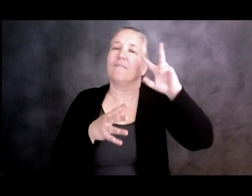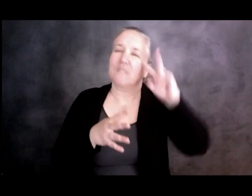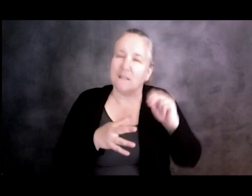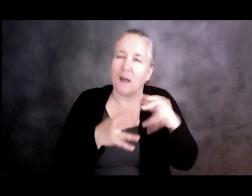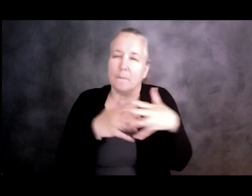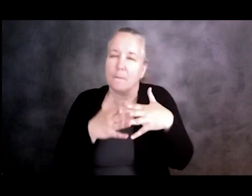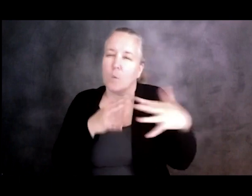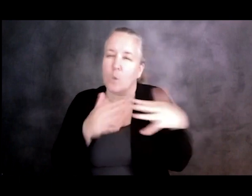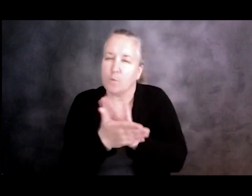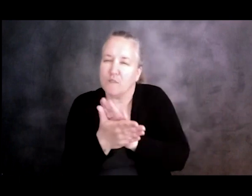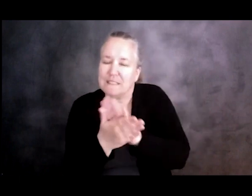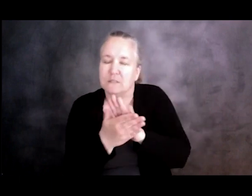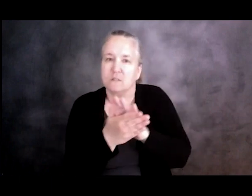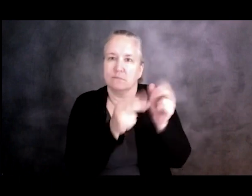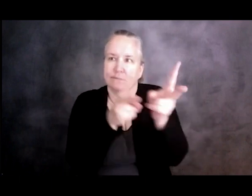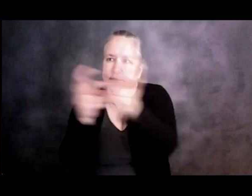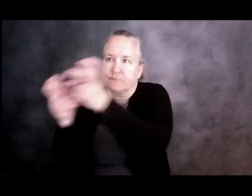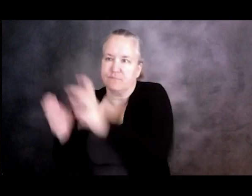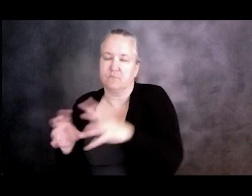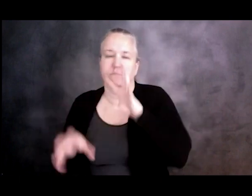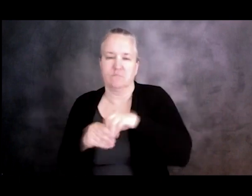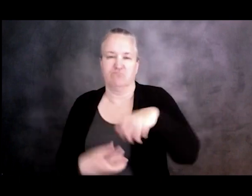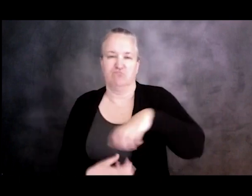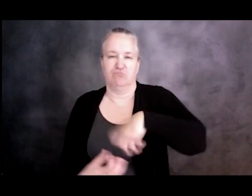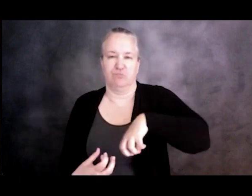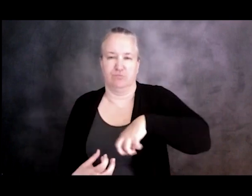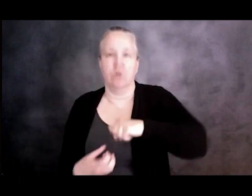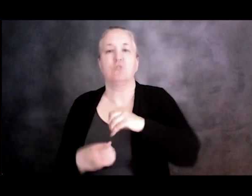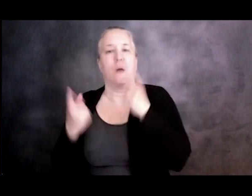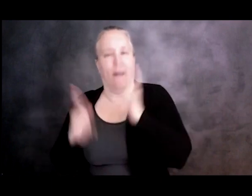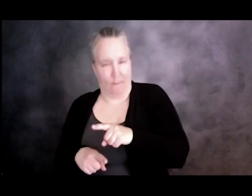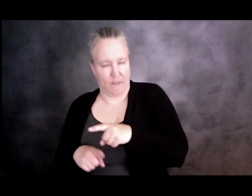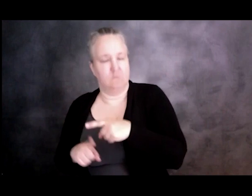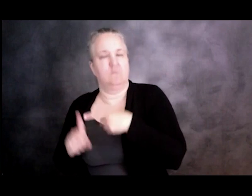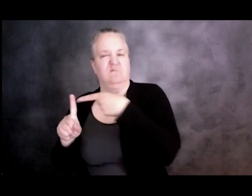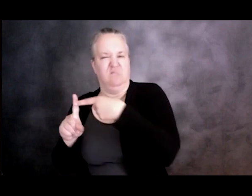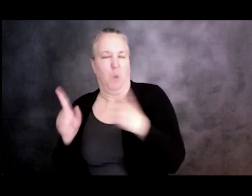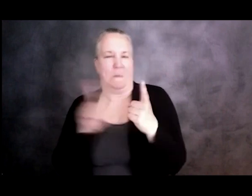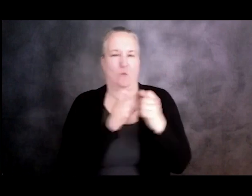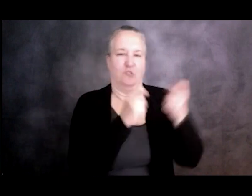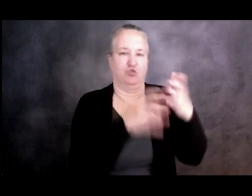And so in this scene, our sympathizer is going to meet with the famous director of this movie, who's known only as the auteur.